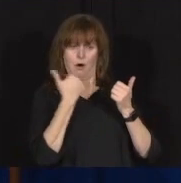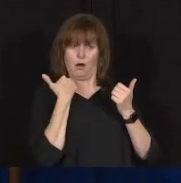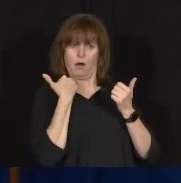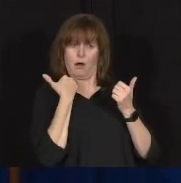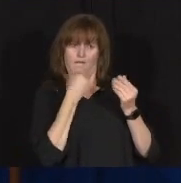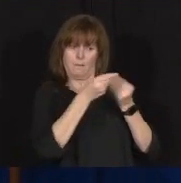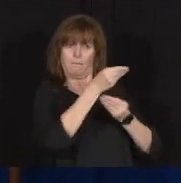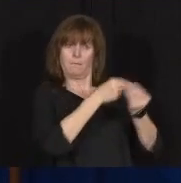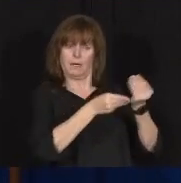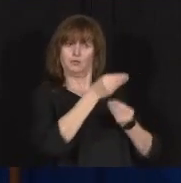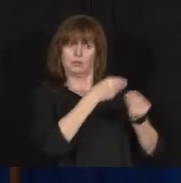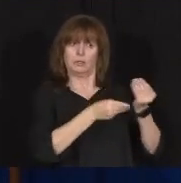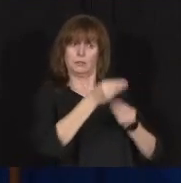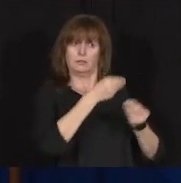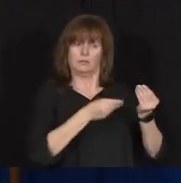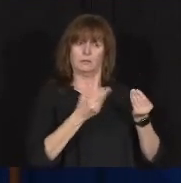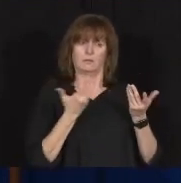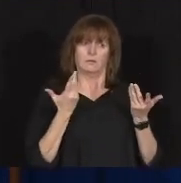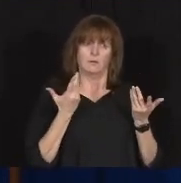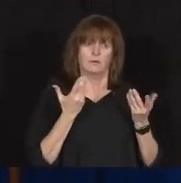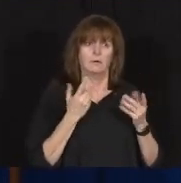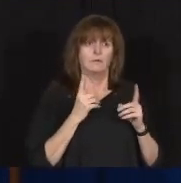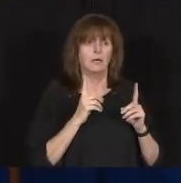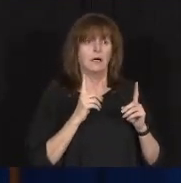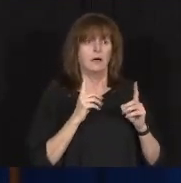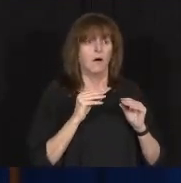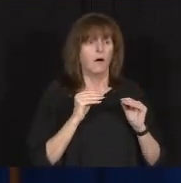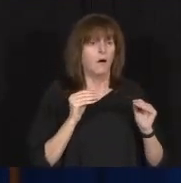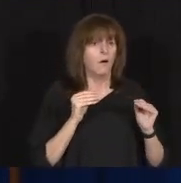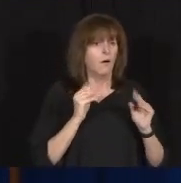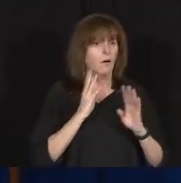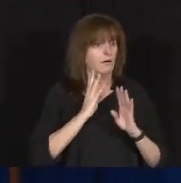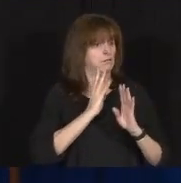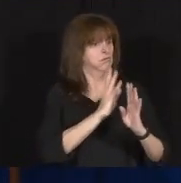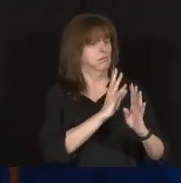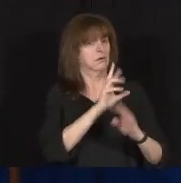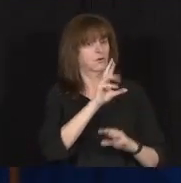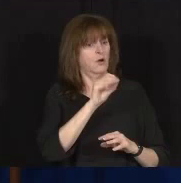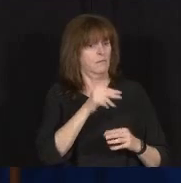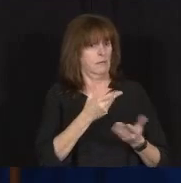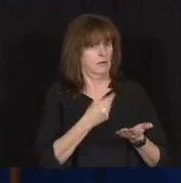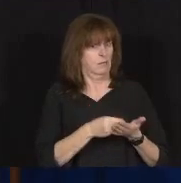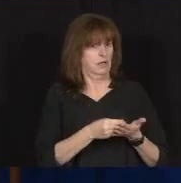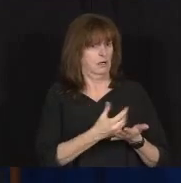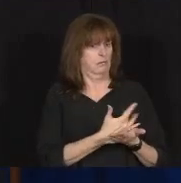n out of money but this is a great question that o ur finance minister can